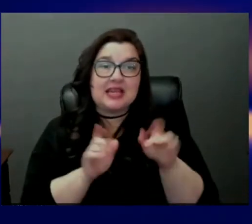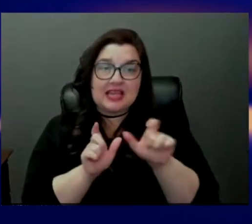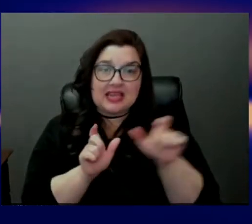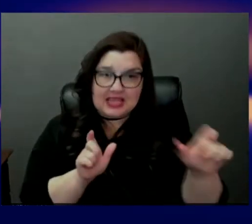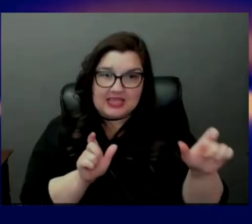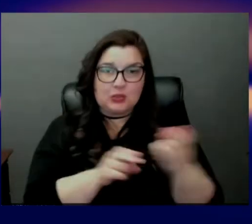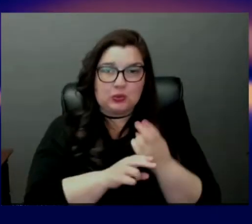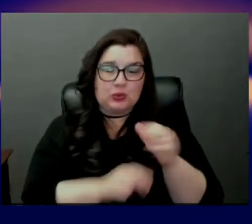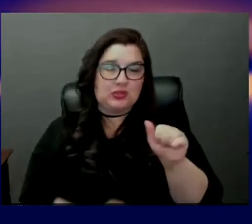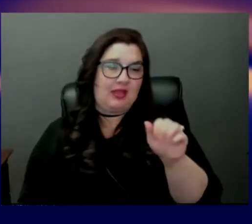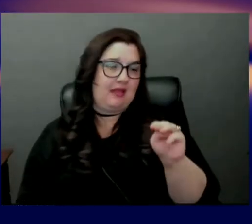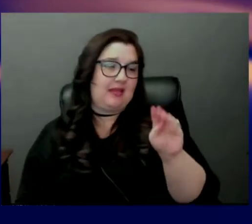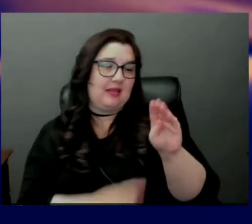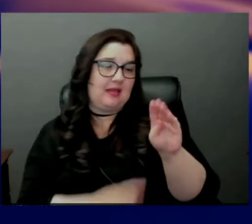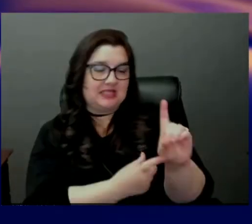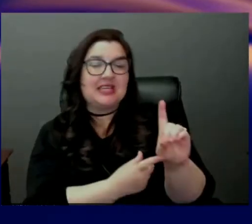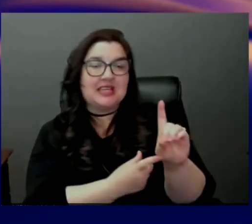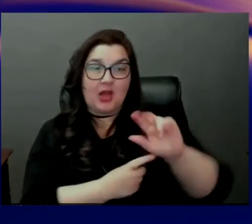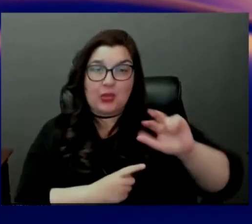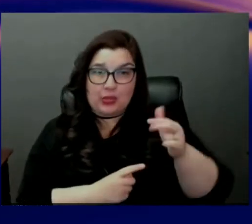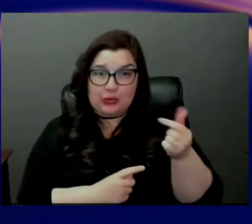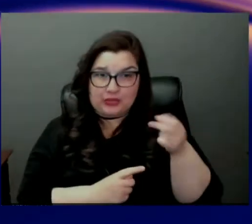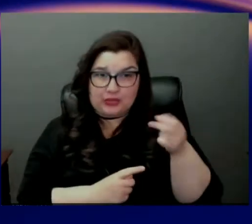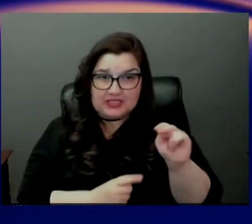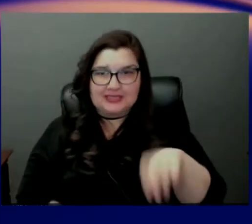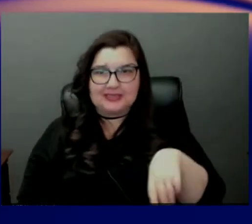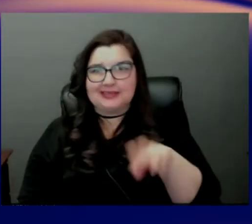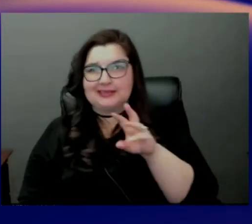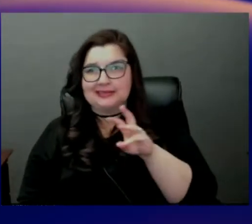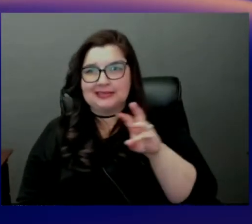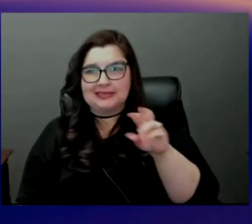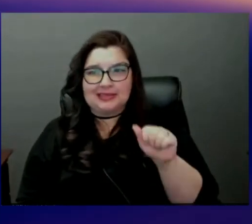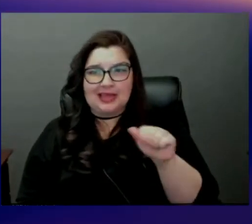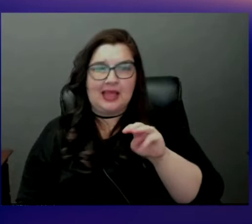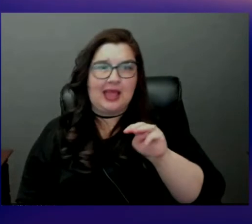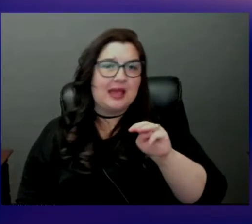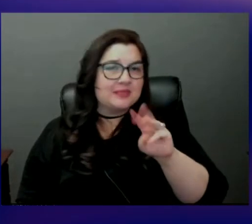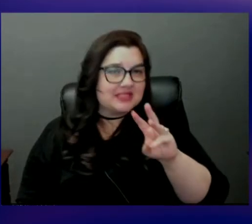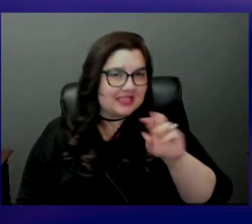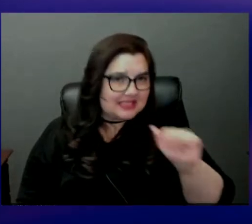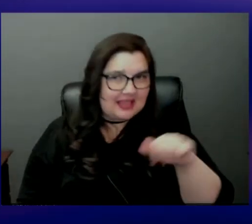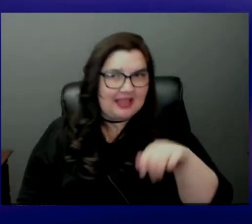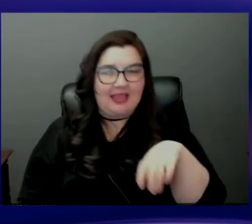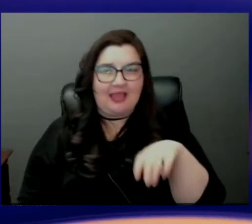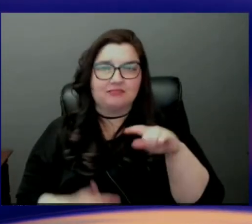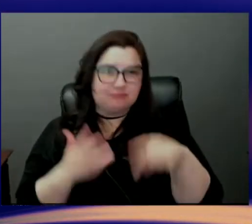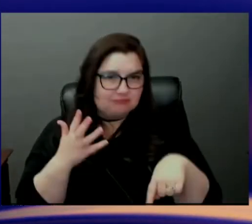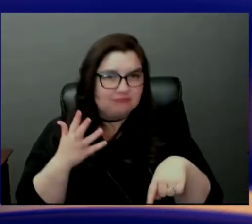epic processors like the C6A, M6A, and the HPC 6A with with more to come there.